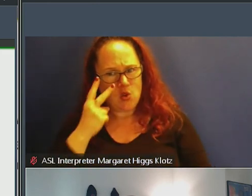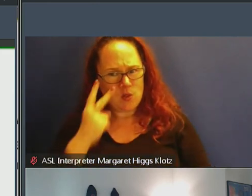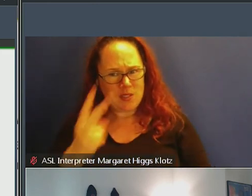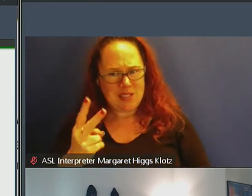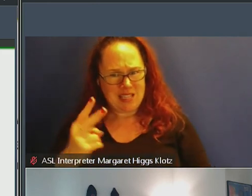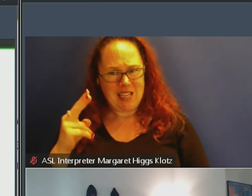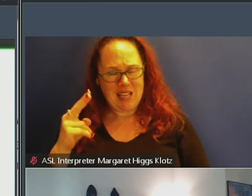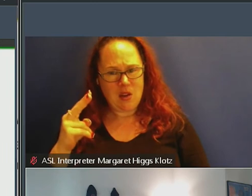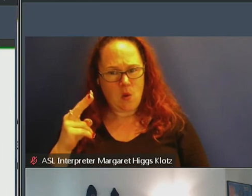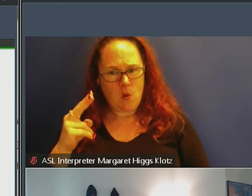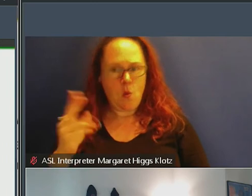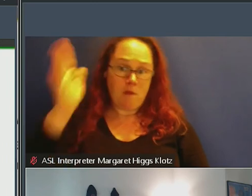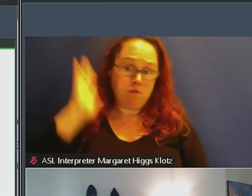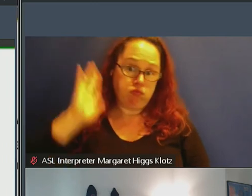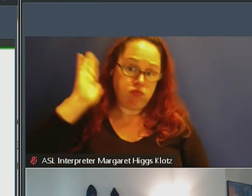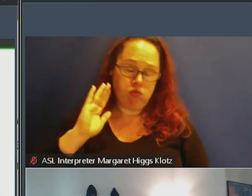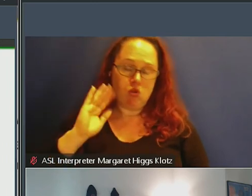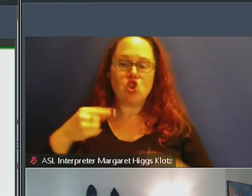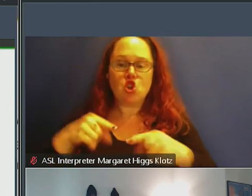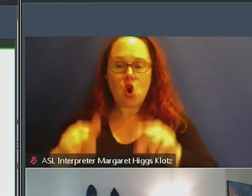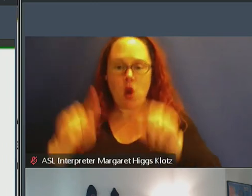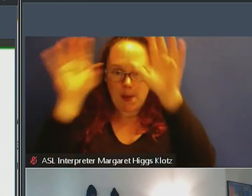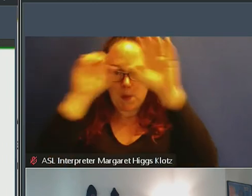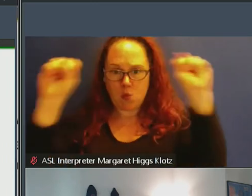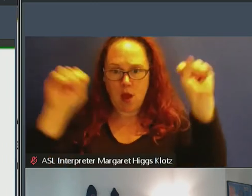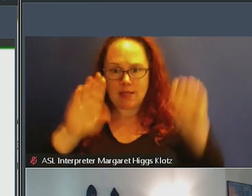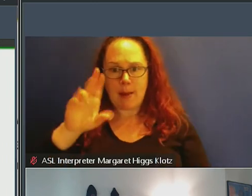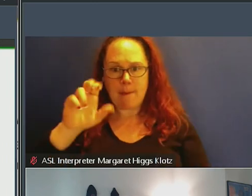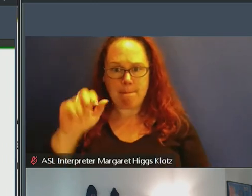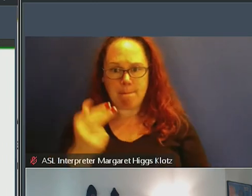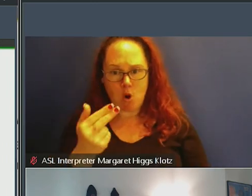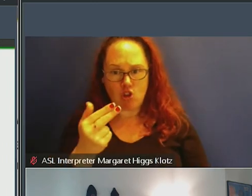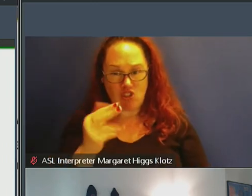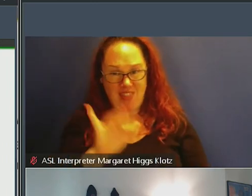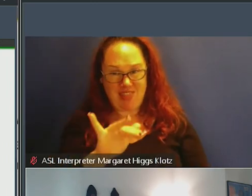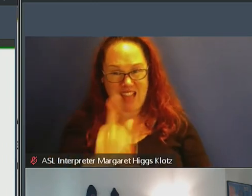probably during the George W. Bush administration is still the right fit. Currently in 2020,